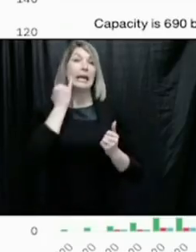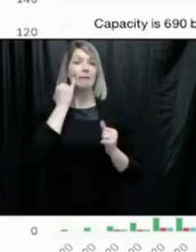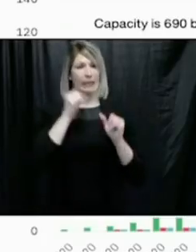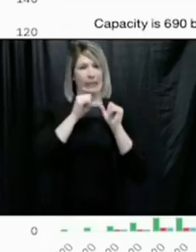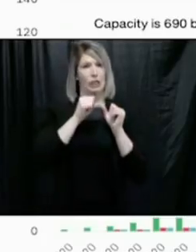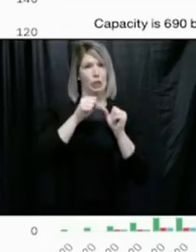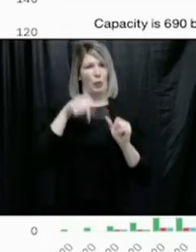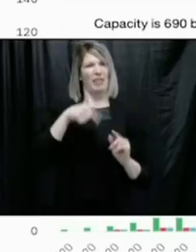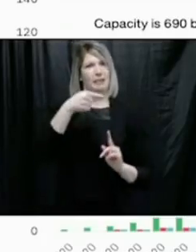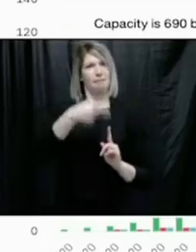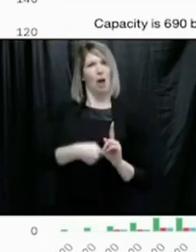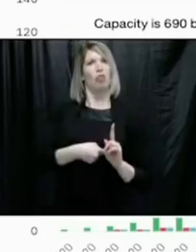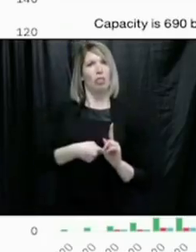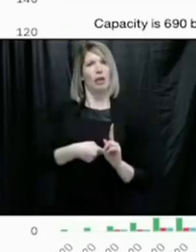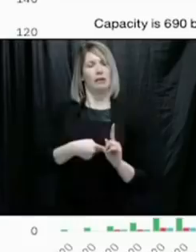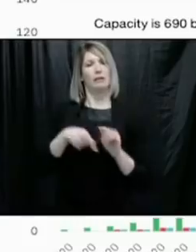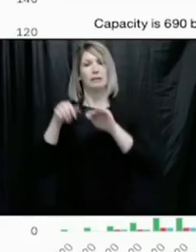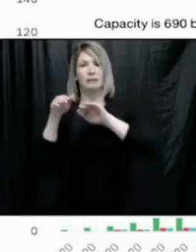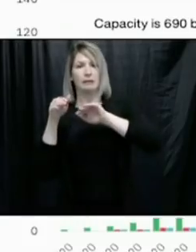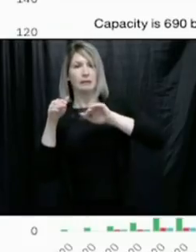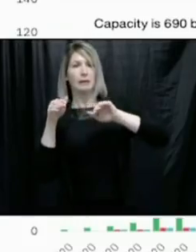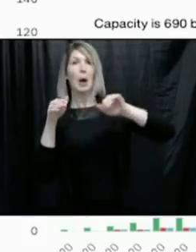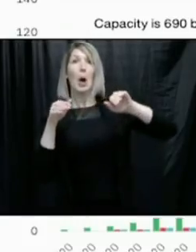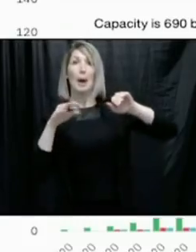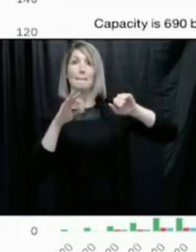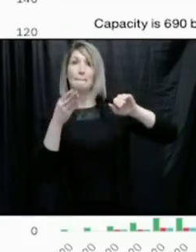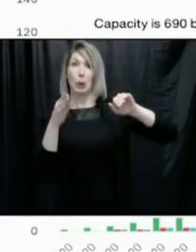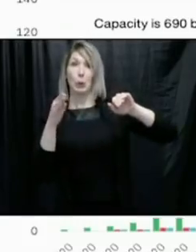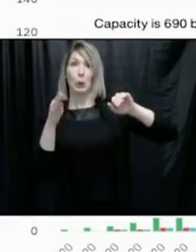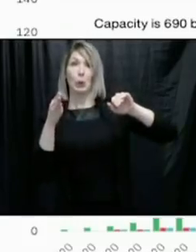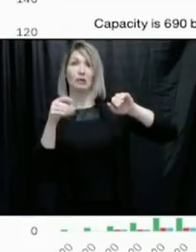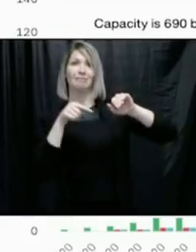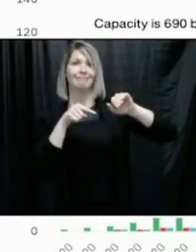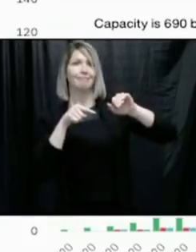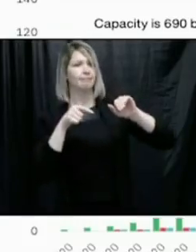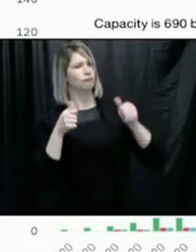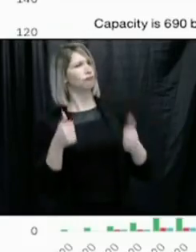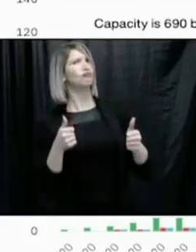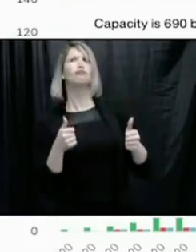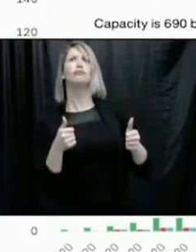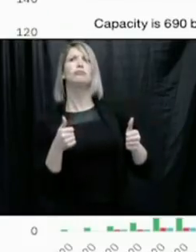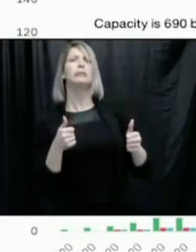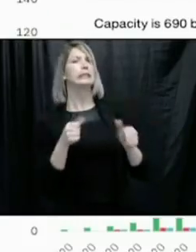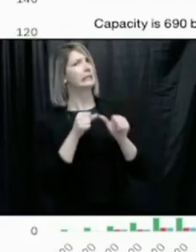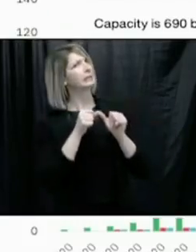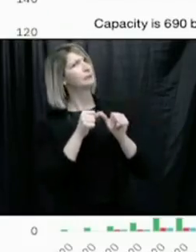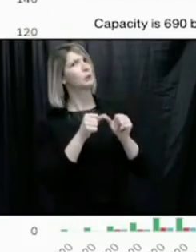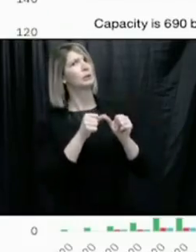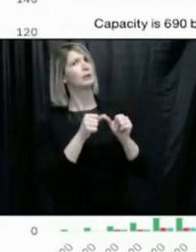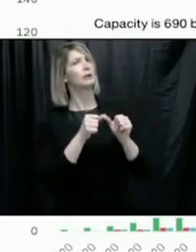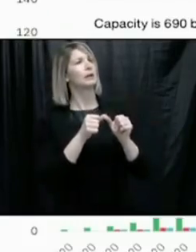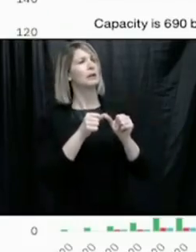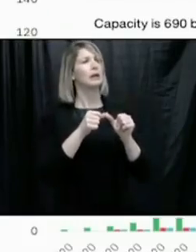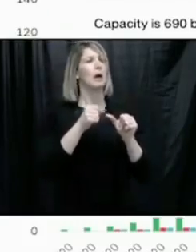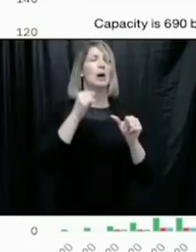WE'RE DOING, FOR THIS MONTH, WE'RE ACTUALLY DOING WELL.